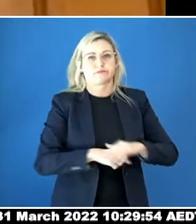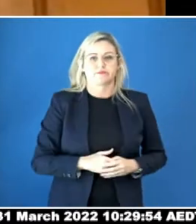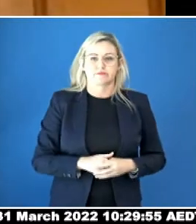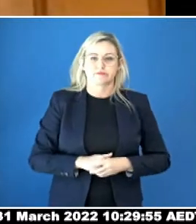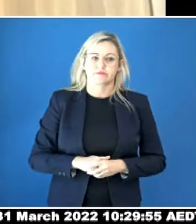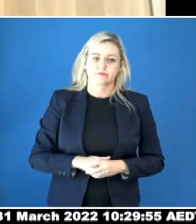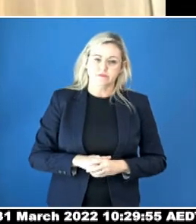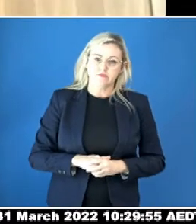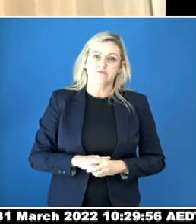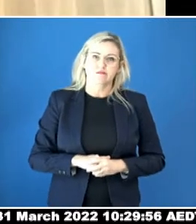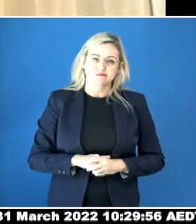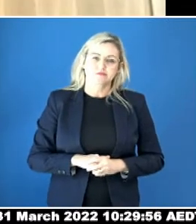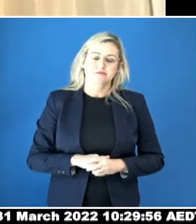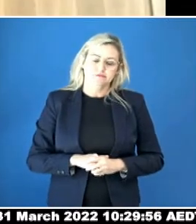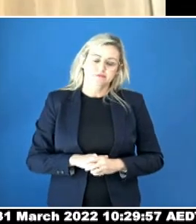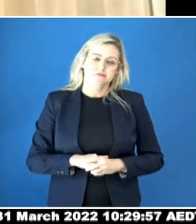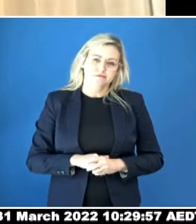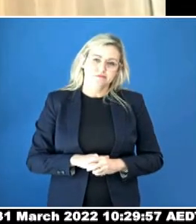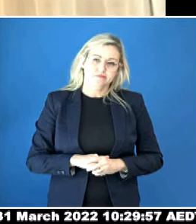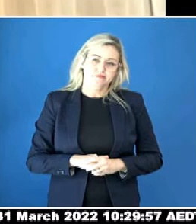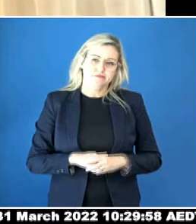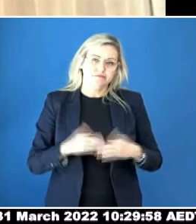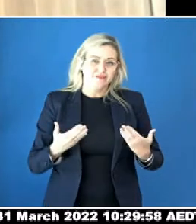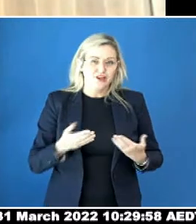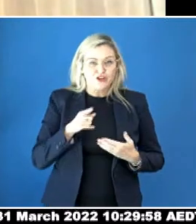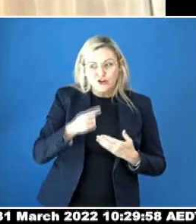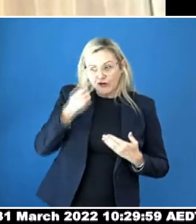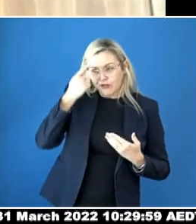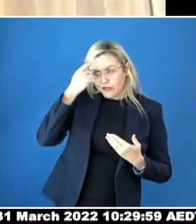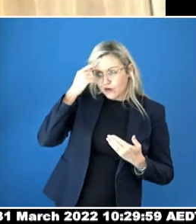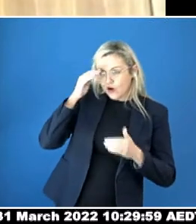And did you think about what sort of - if you had boyfriends, what type of boyfriends